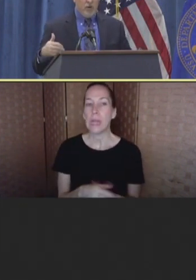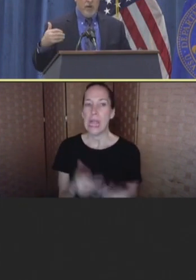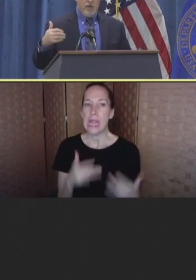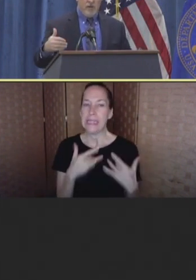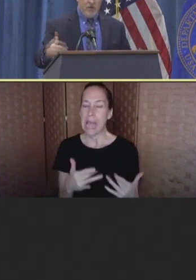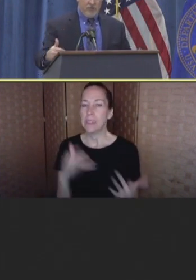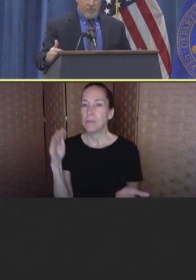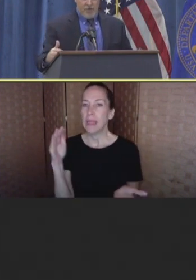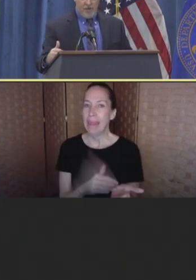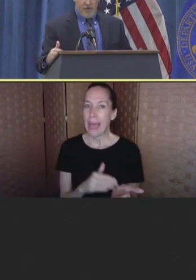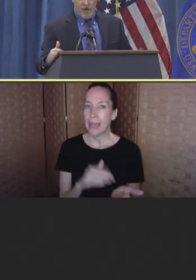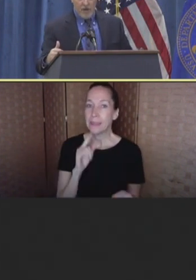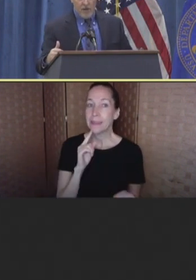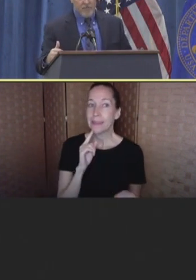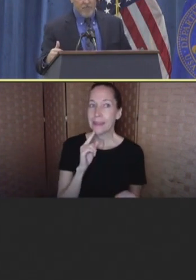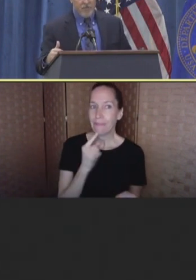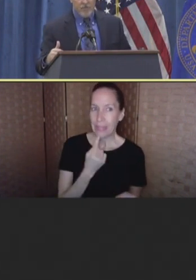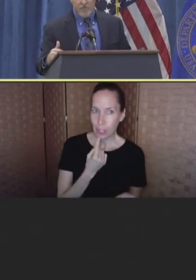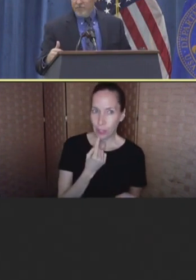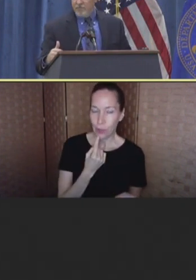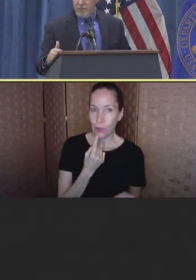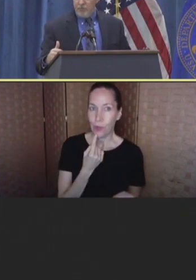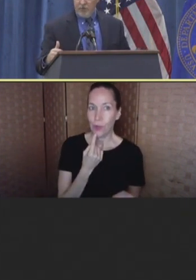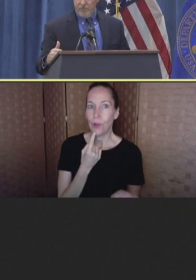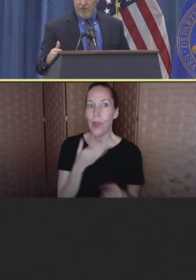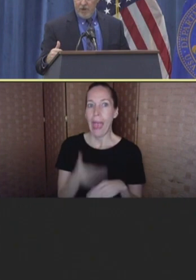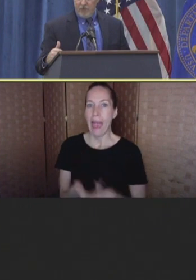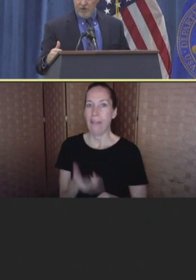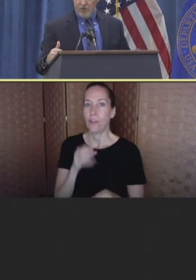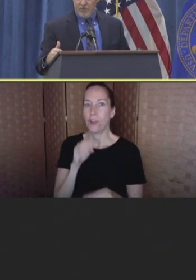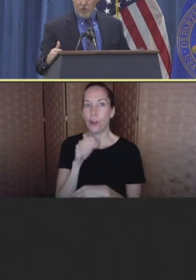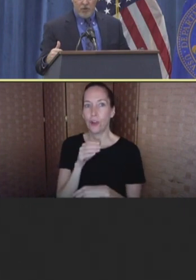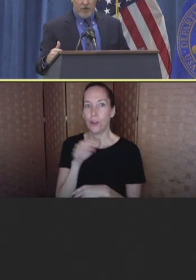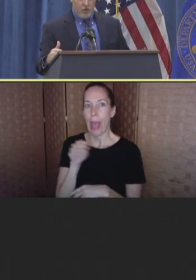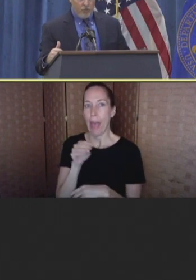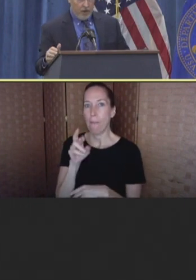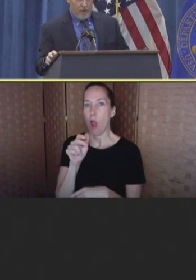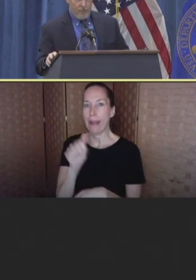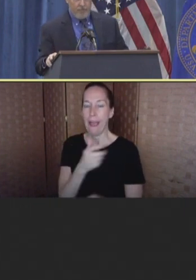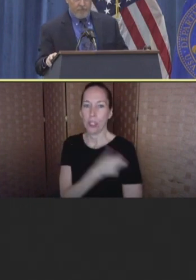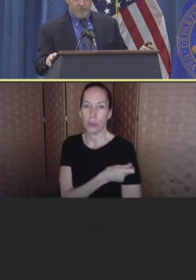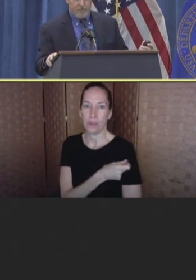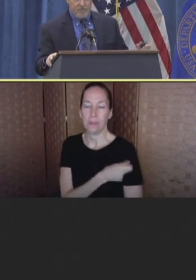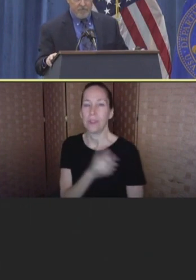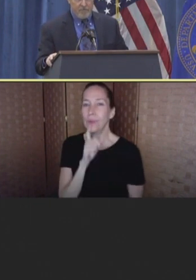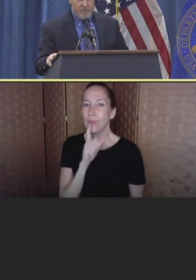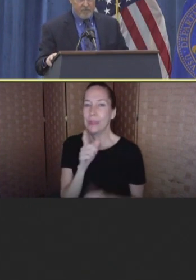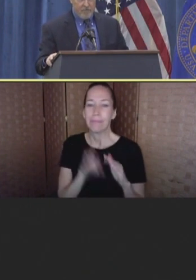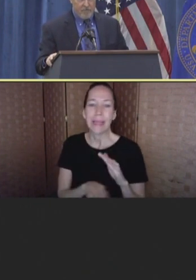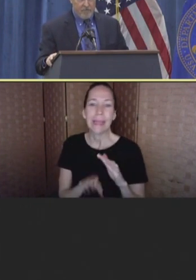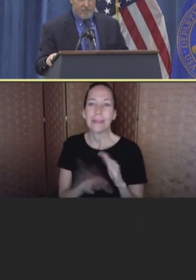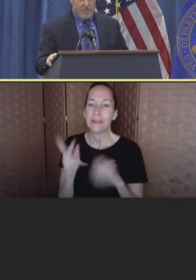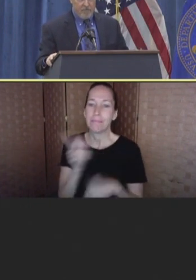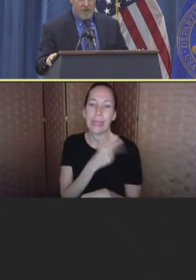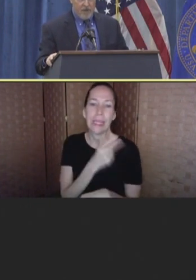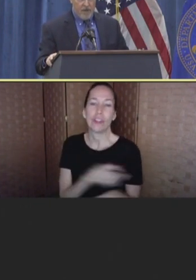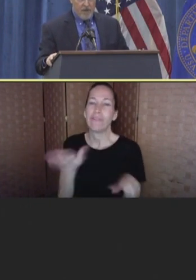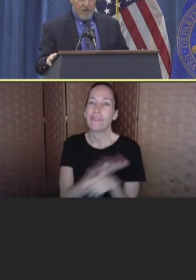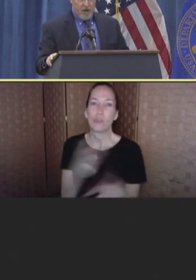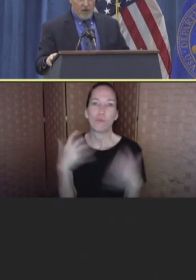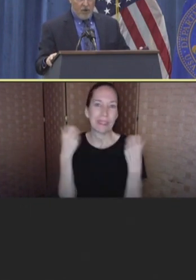It tends to be the people with essentially full clinical recovery.